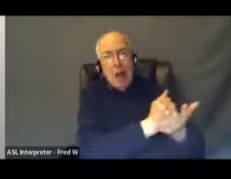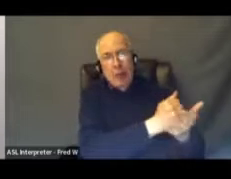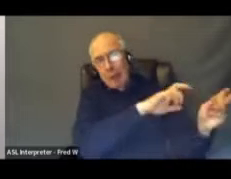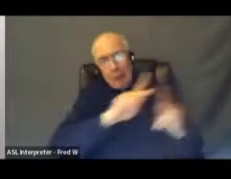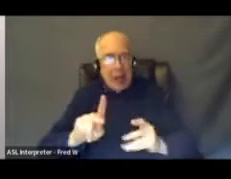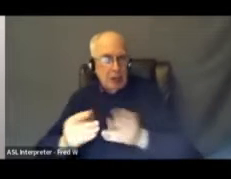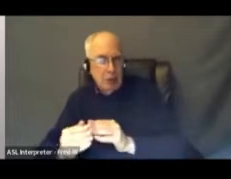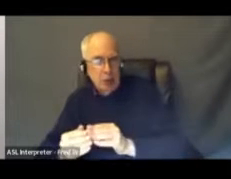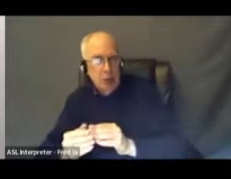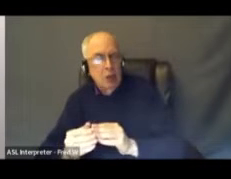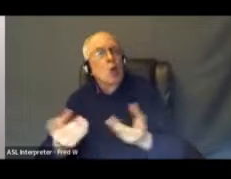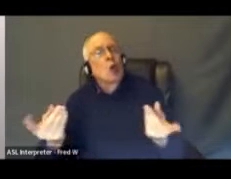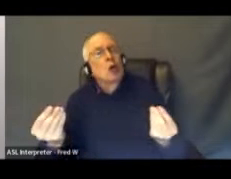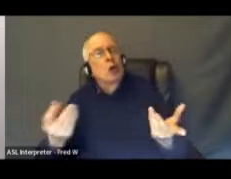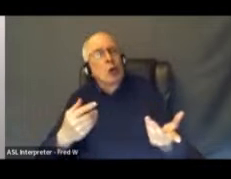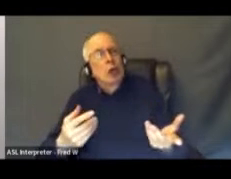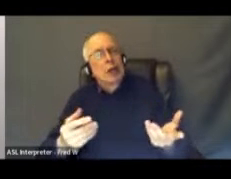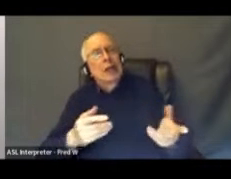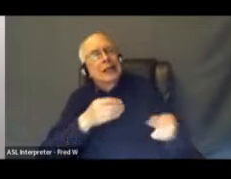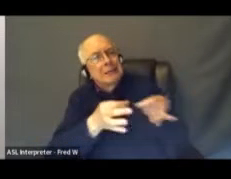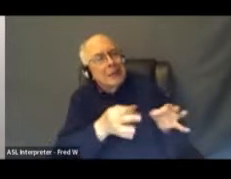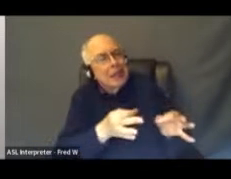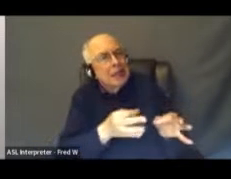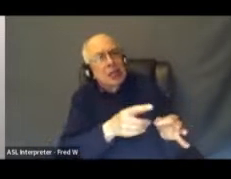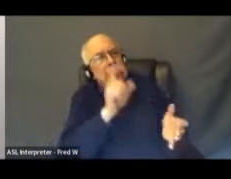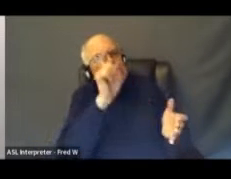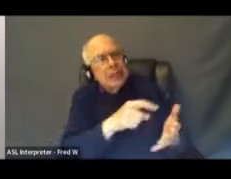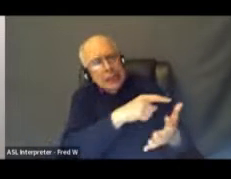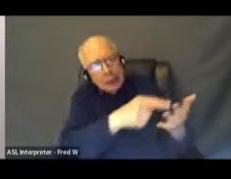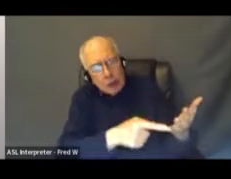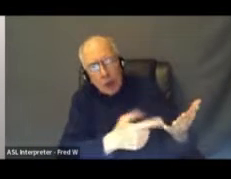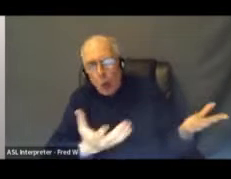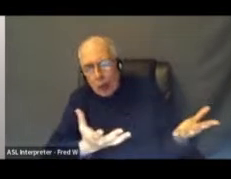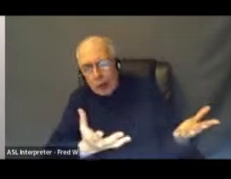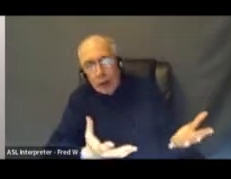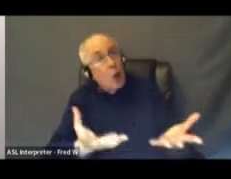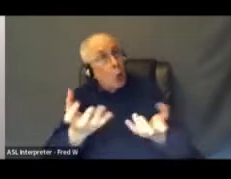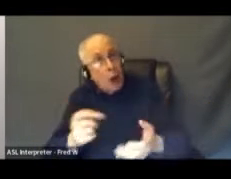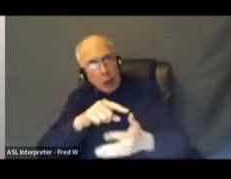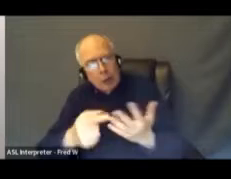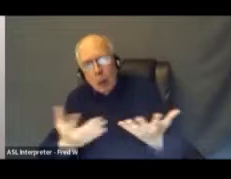over what do they need? What do they want, and prioritizing. A lot of our survivors struggle